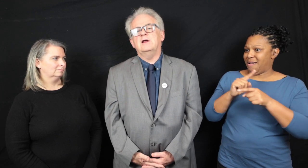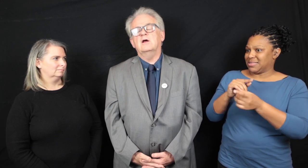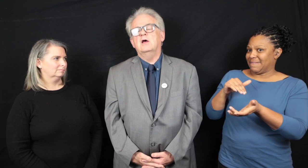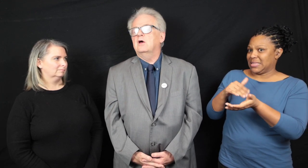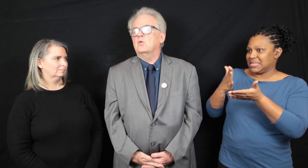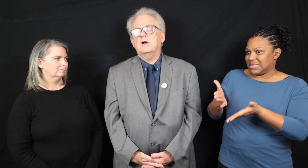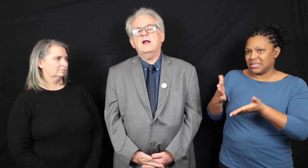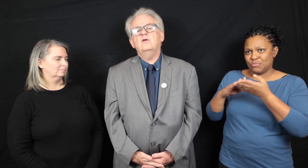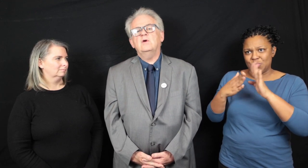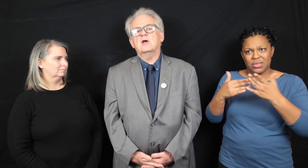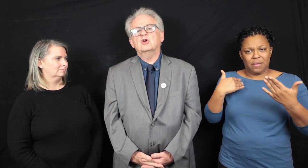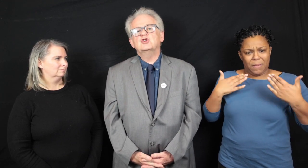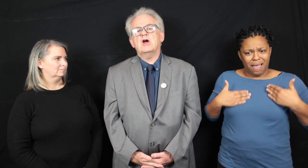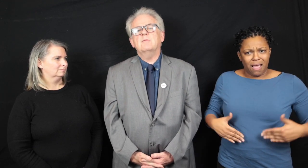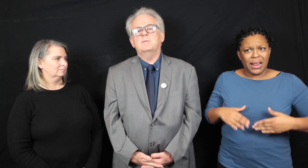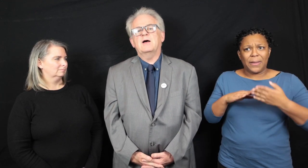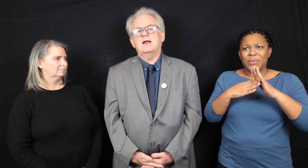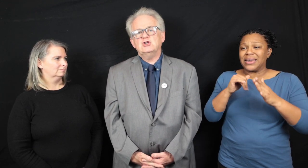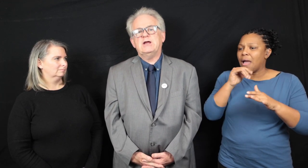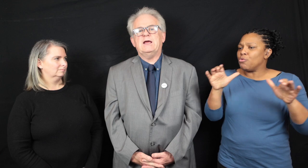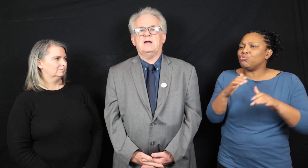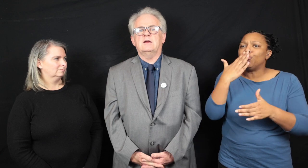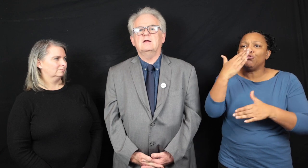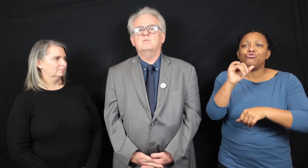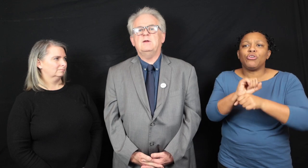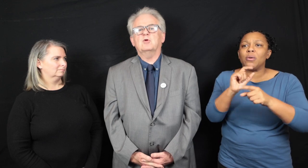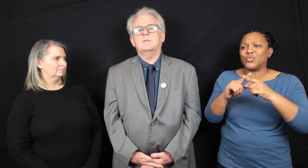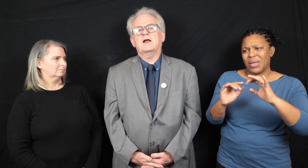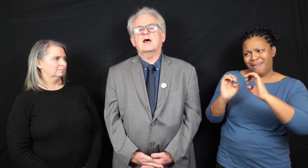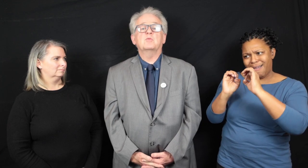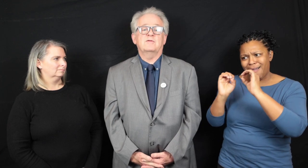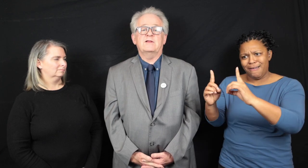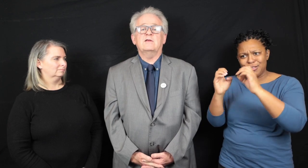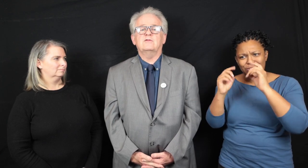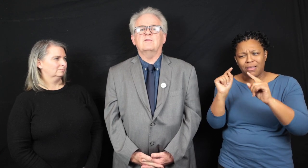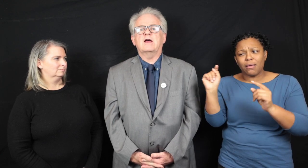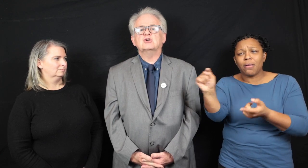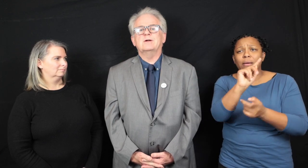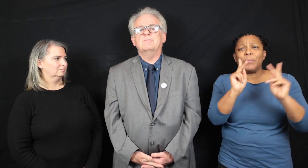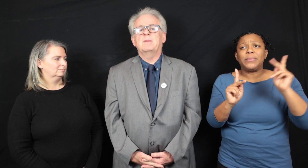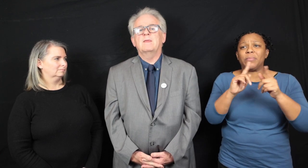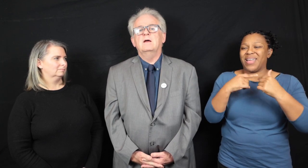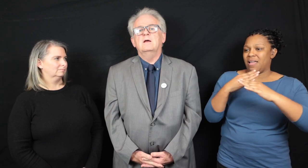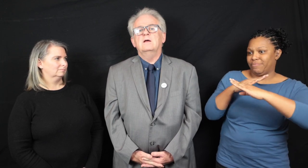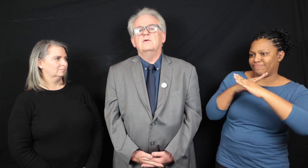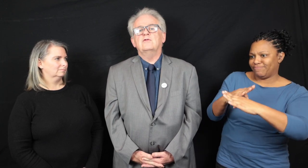We’re not doing a good job about educating people about how to prevent